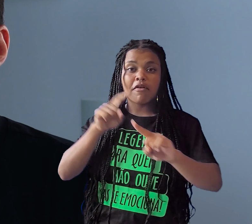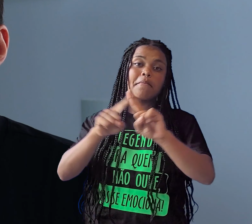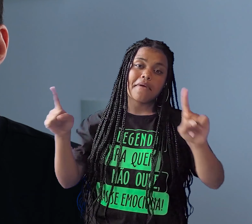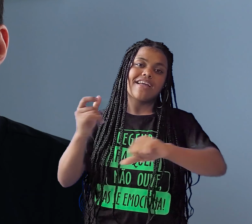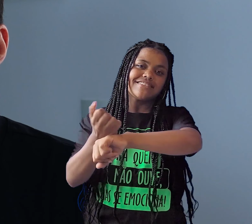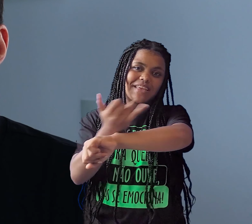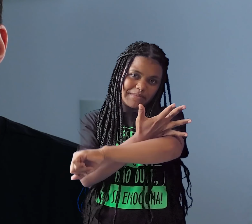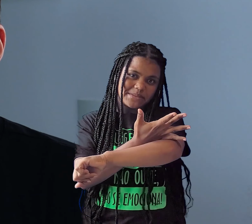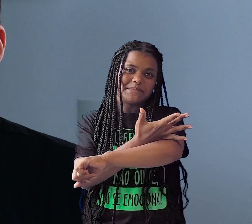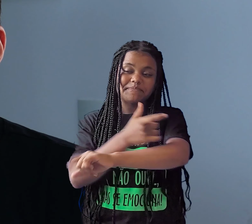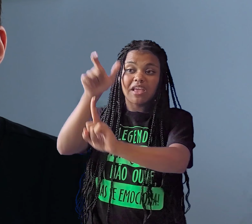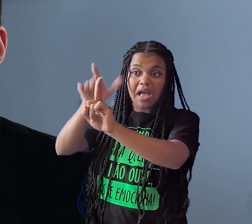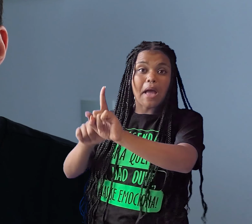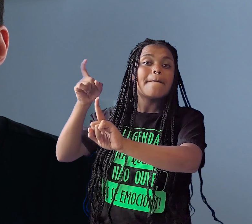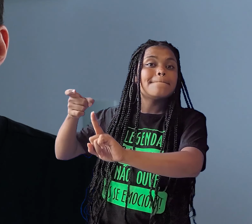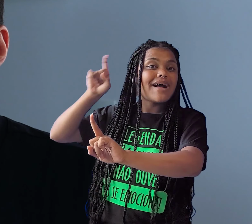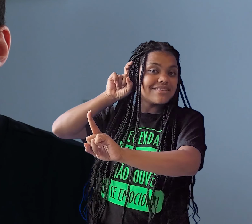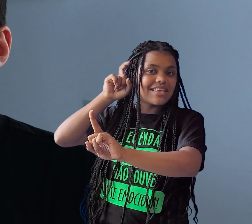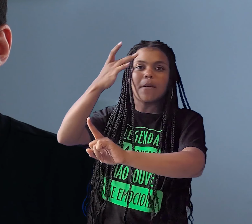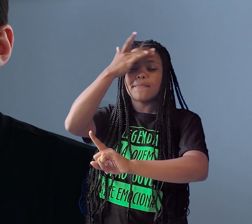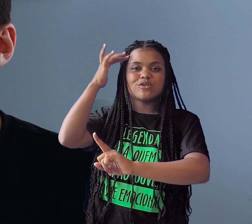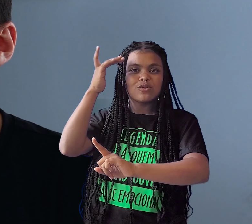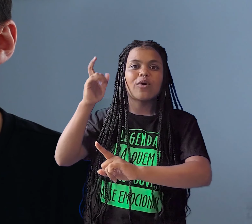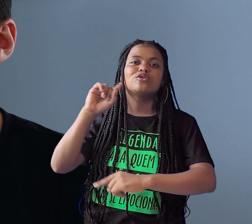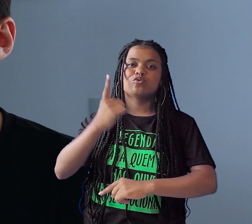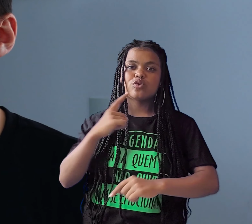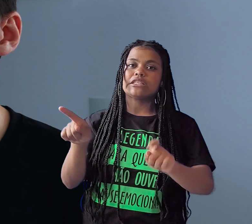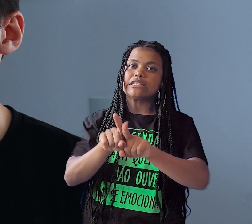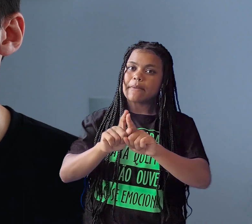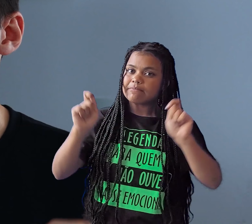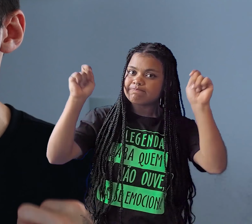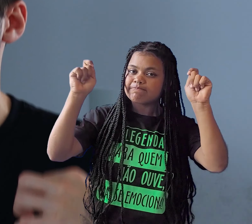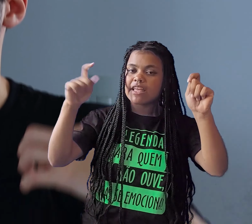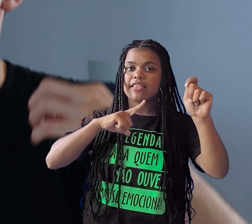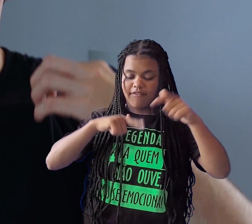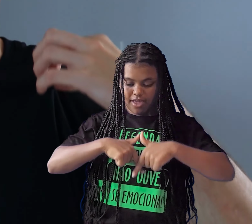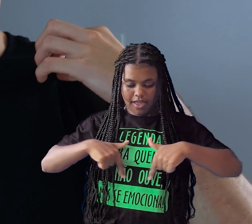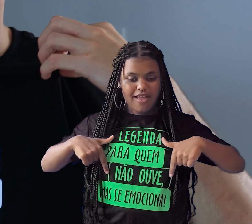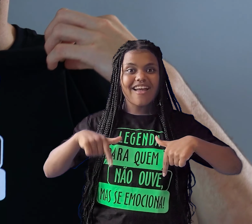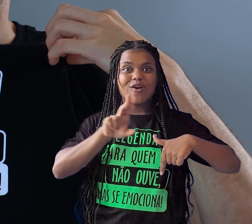marcelo, what is deaf and activist brought the print of the shirt, this shirt I’m wearing